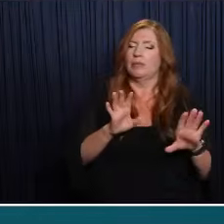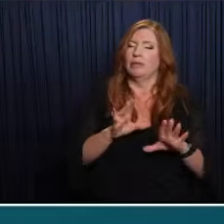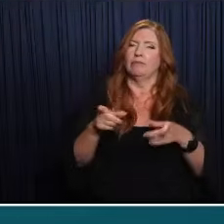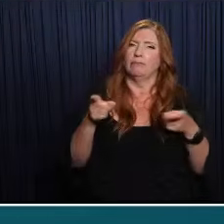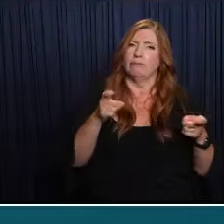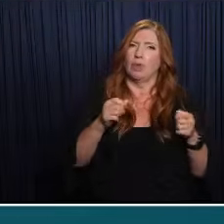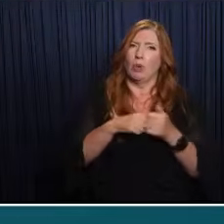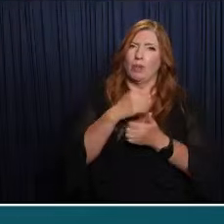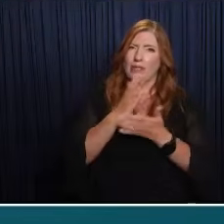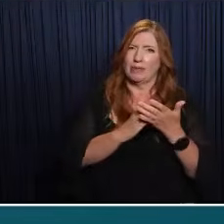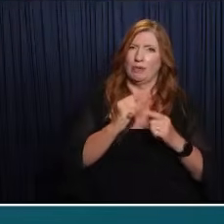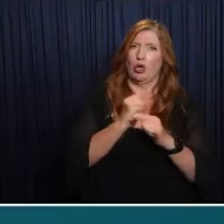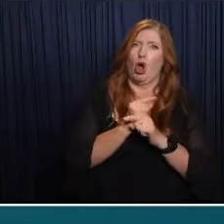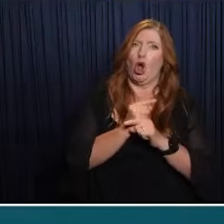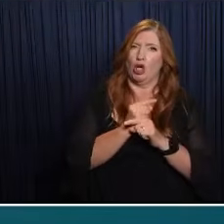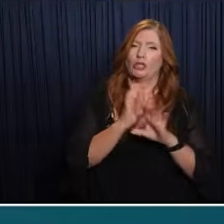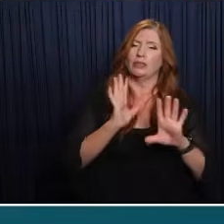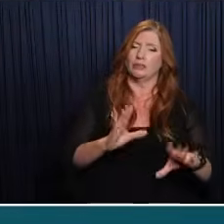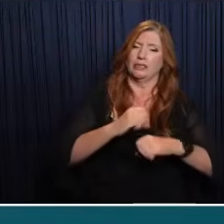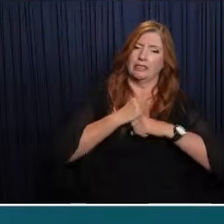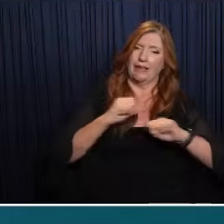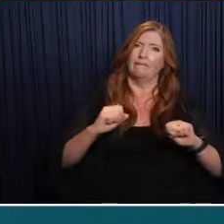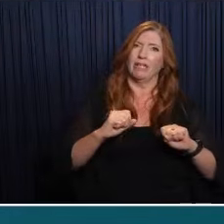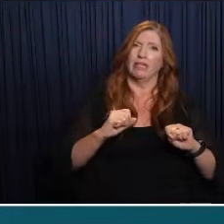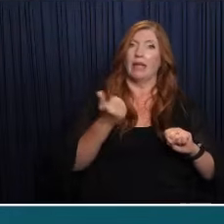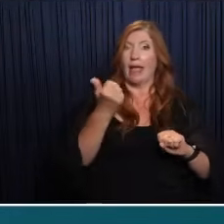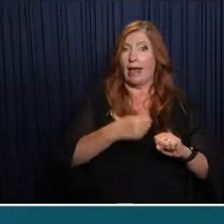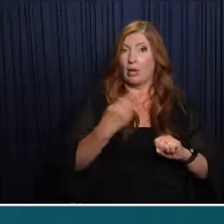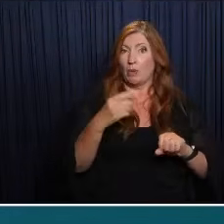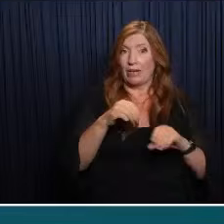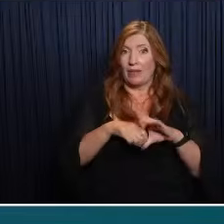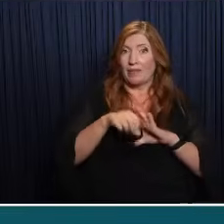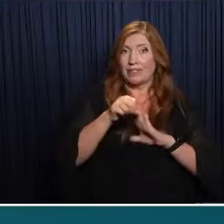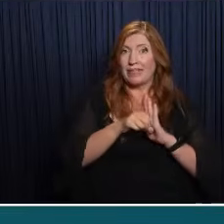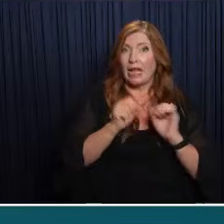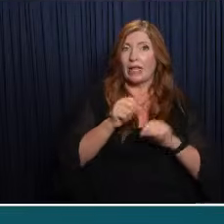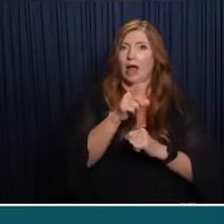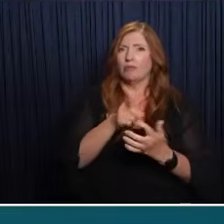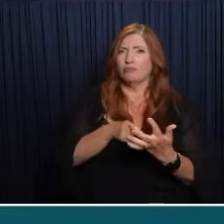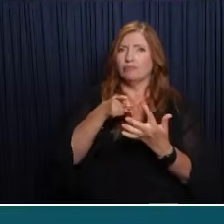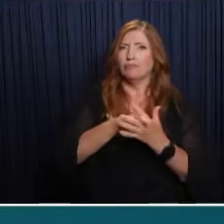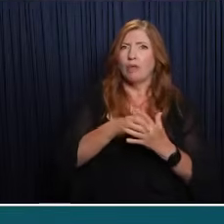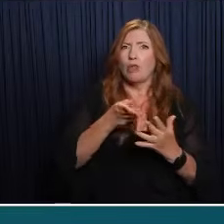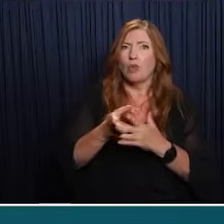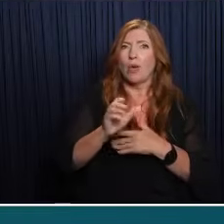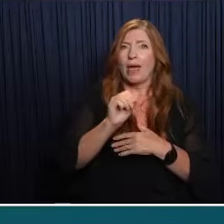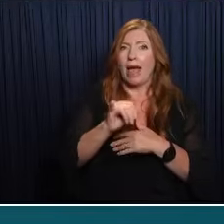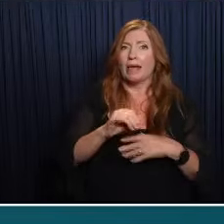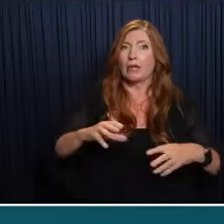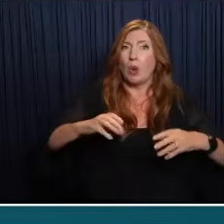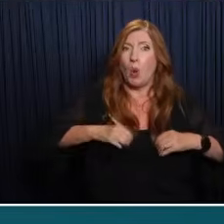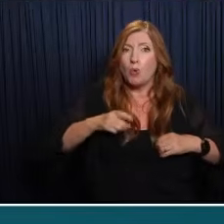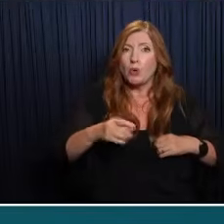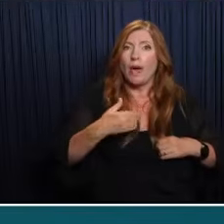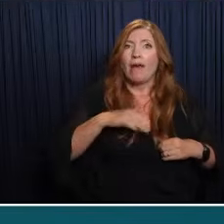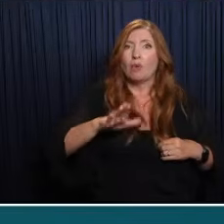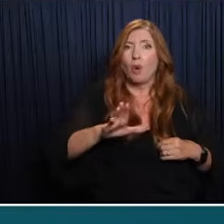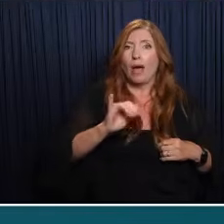THAT IS SHADY BUSINESS. THE AI NEEDS TO HAVE SOME GUARDRAILS. ANYBODY IN OUR STATE COULD BE